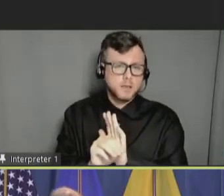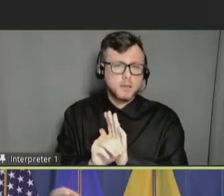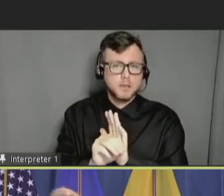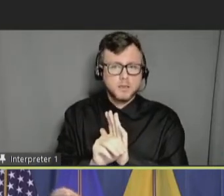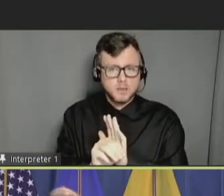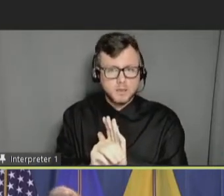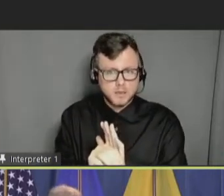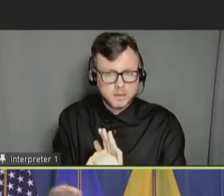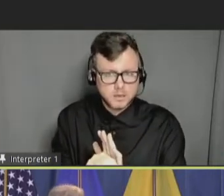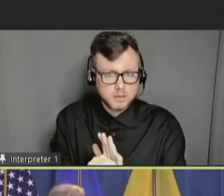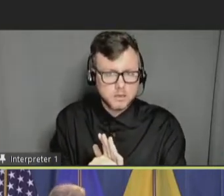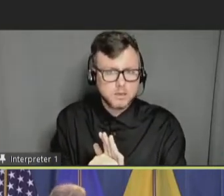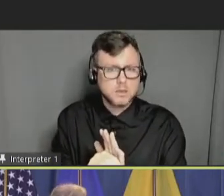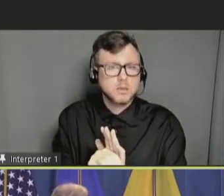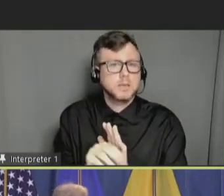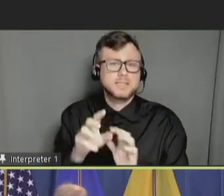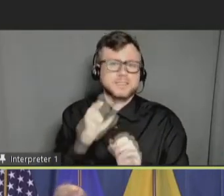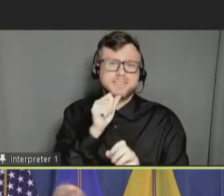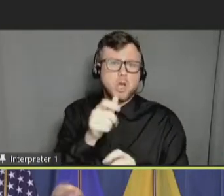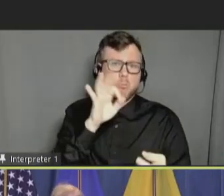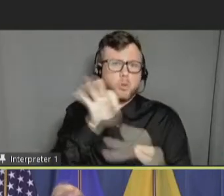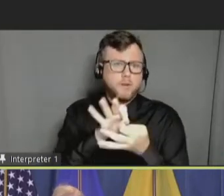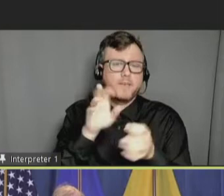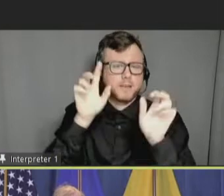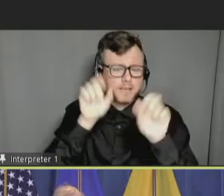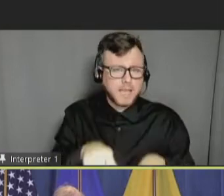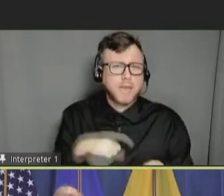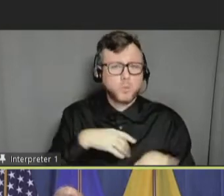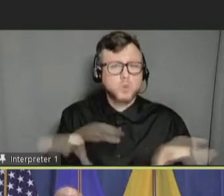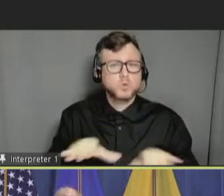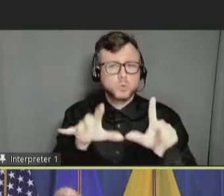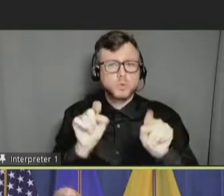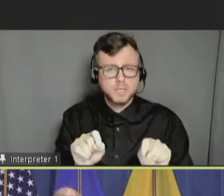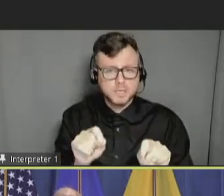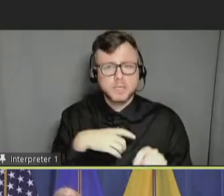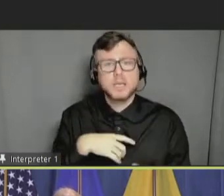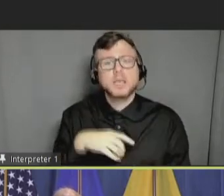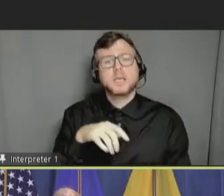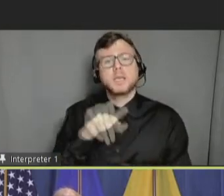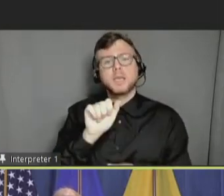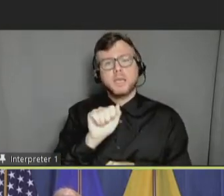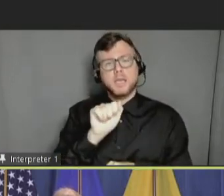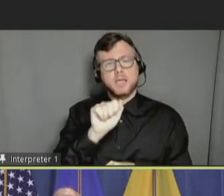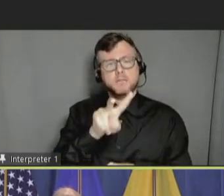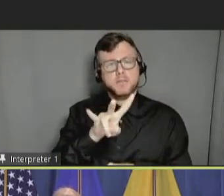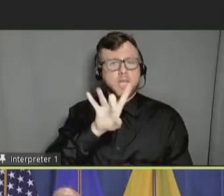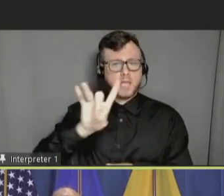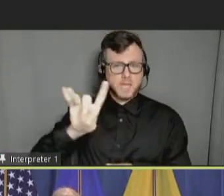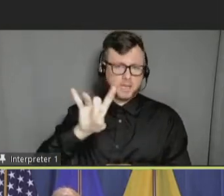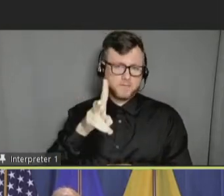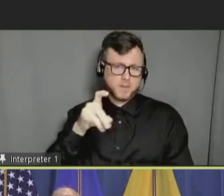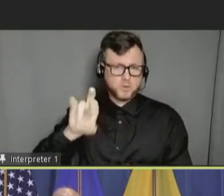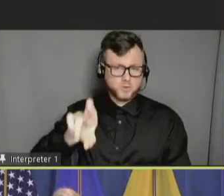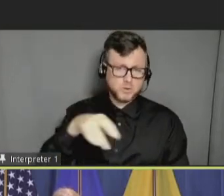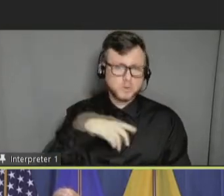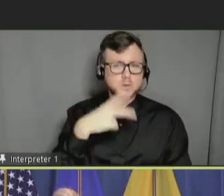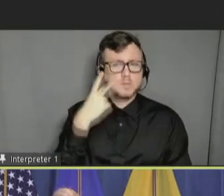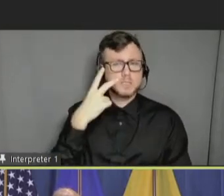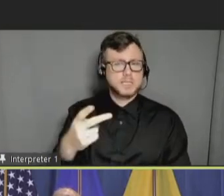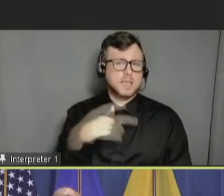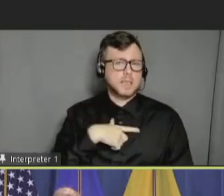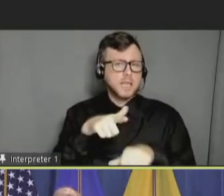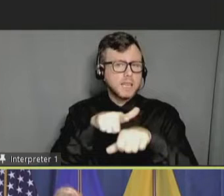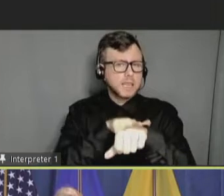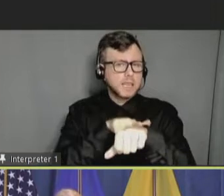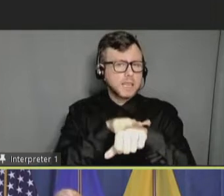the best we can do. We used the AAV8 vector, which expressed the overlength HBV genome. But AAV8,